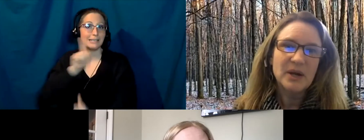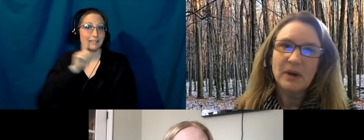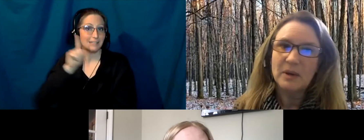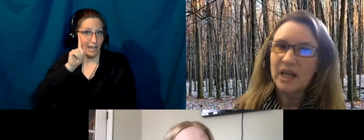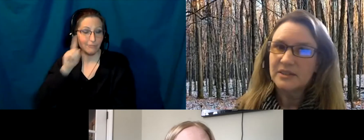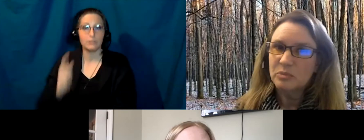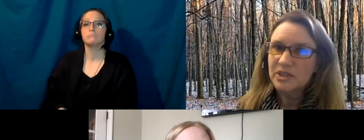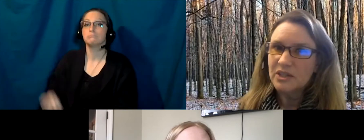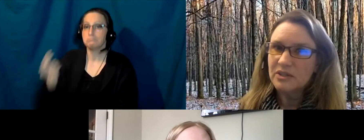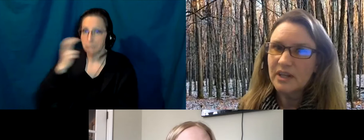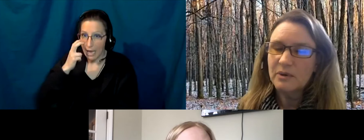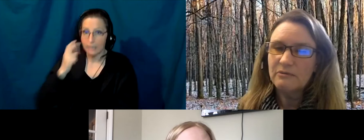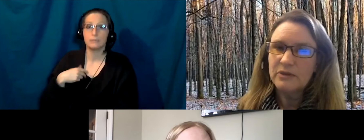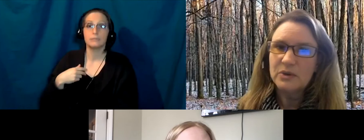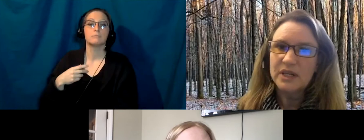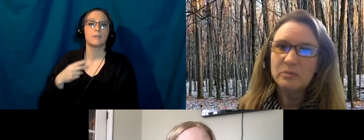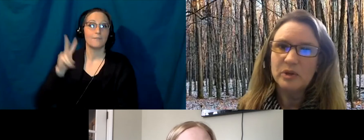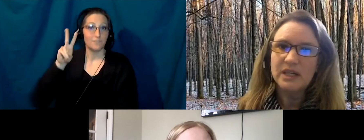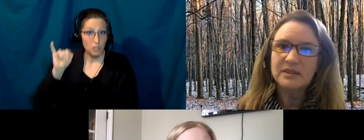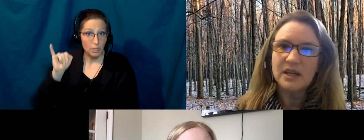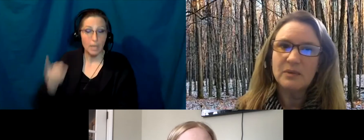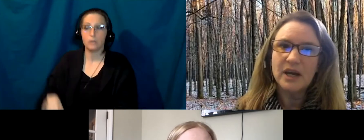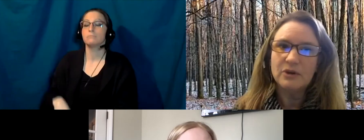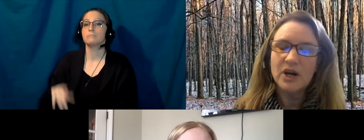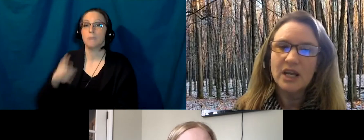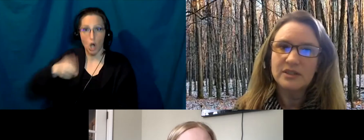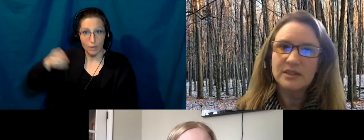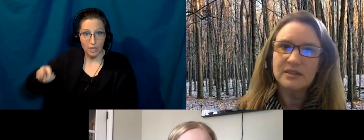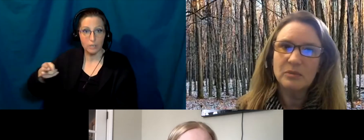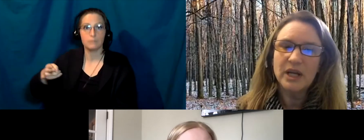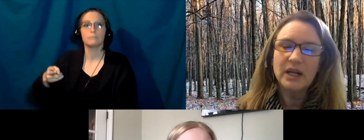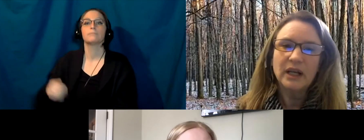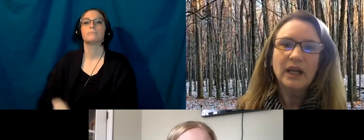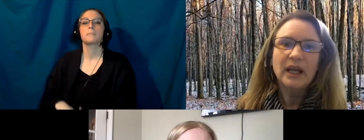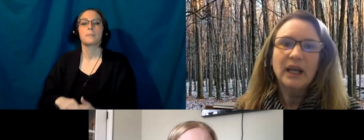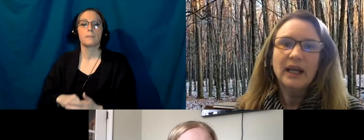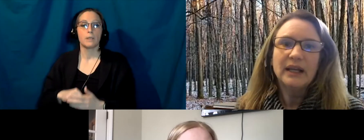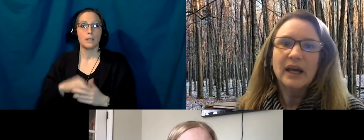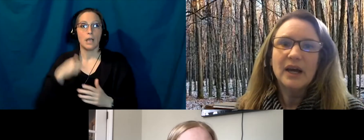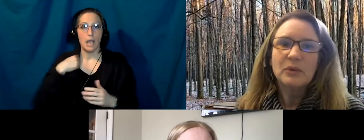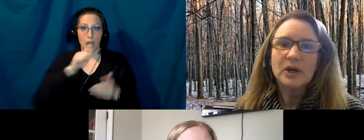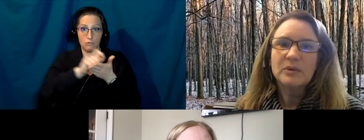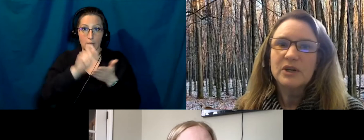write policy and procedures that are reviewed and implemented statewide for our agency somewhat and I work with